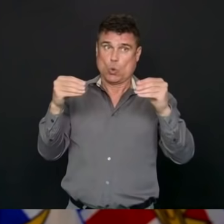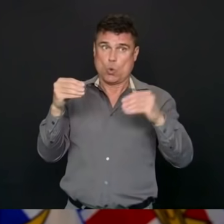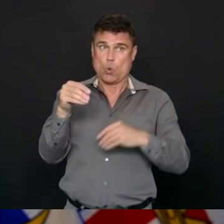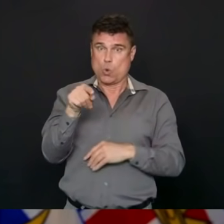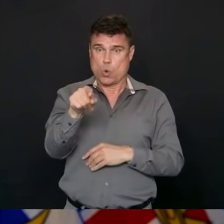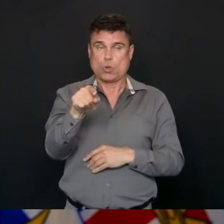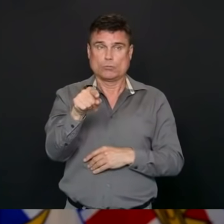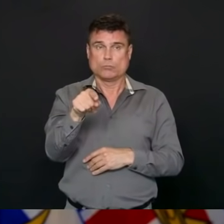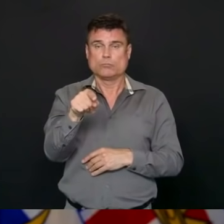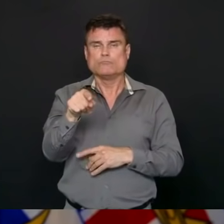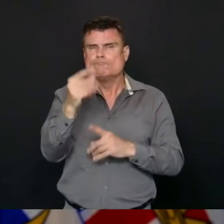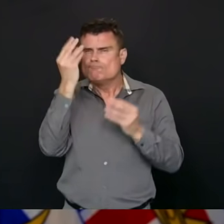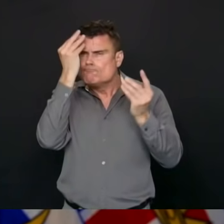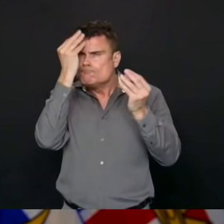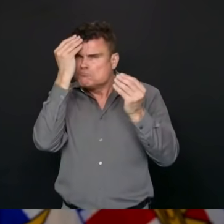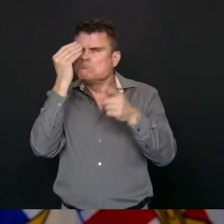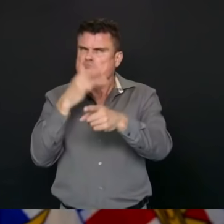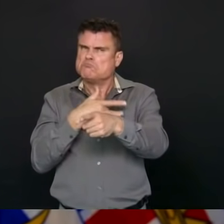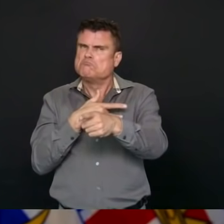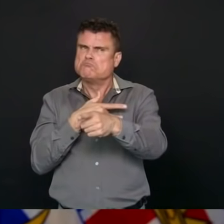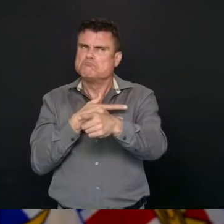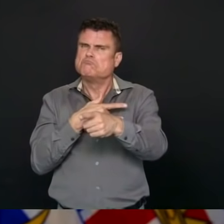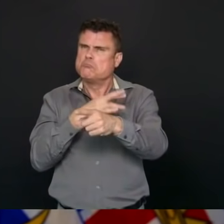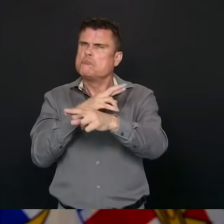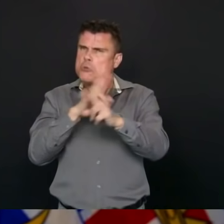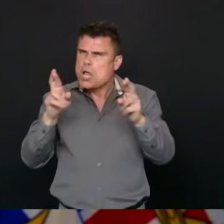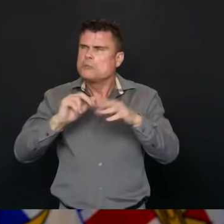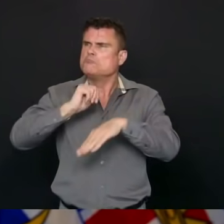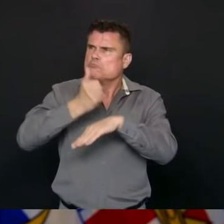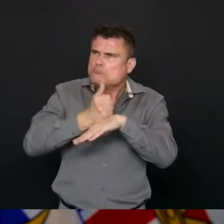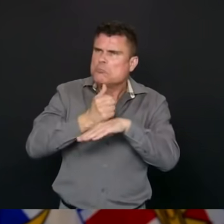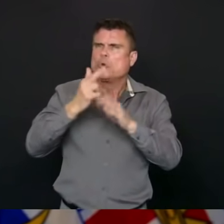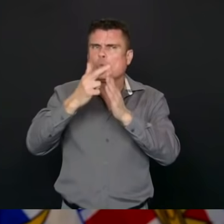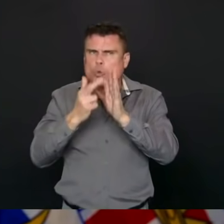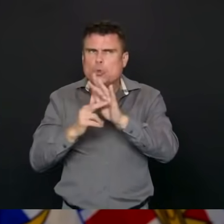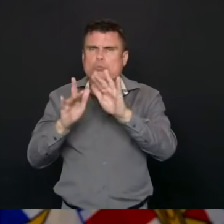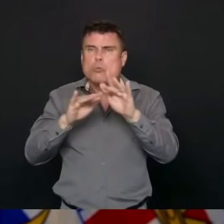associations to submit their plans, what would enforcement look like you make